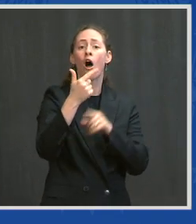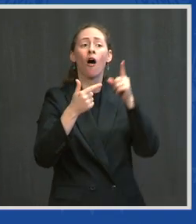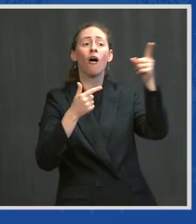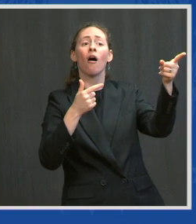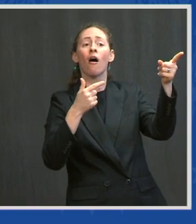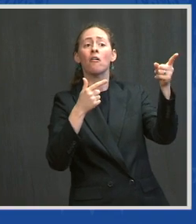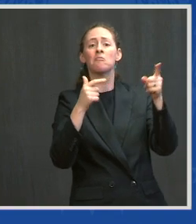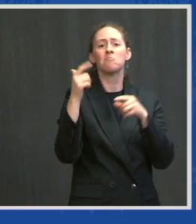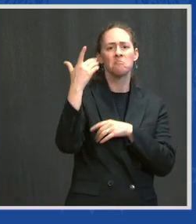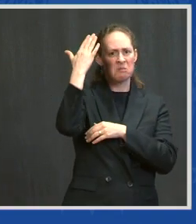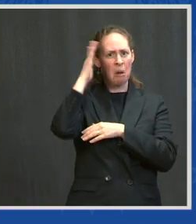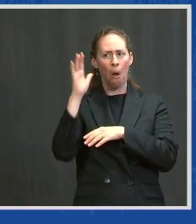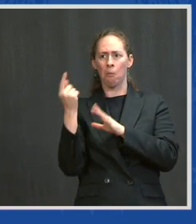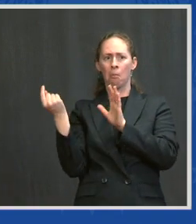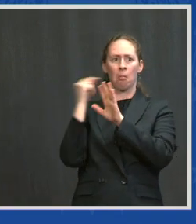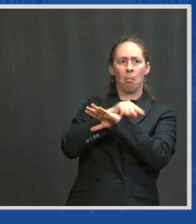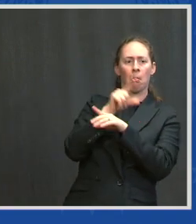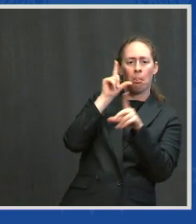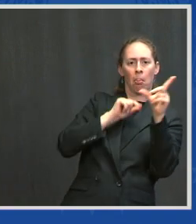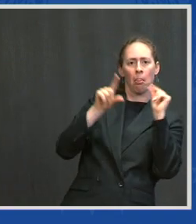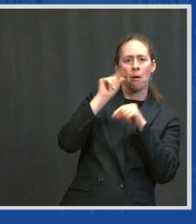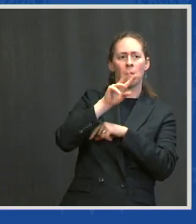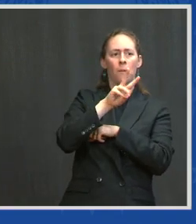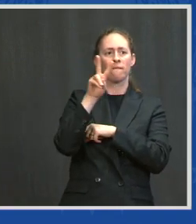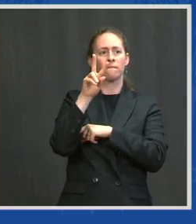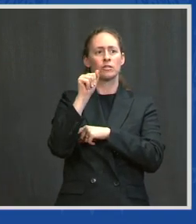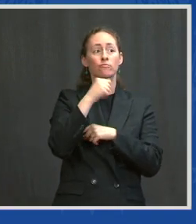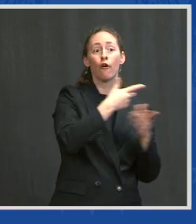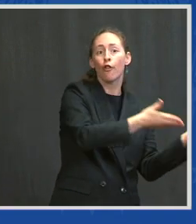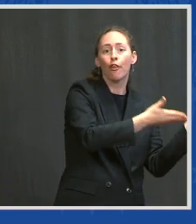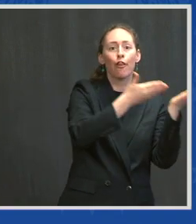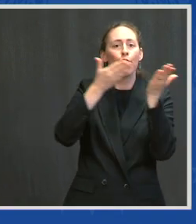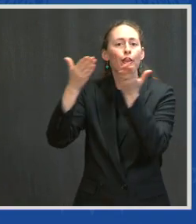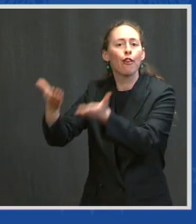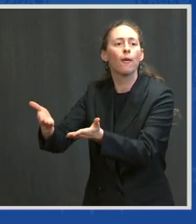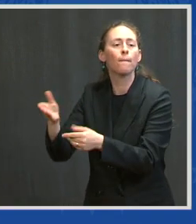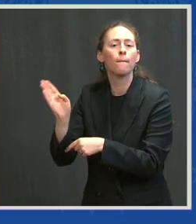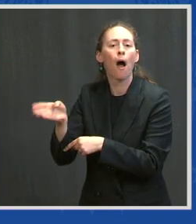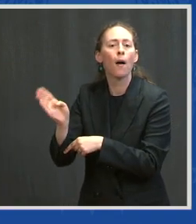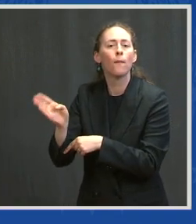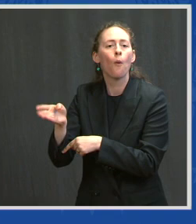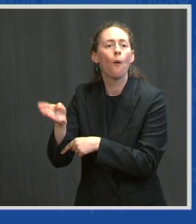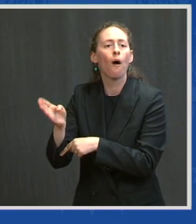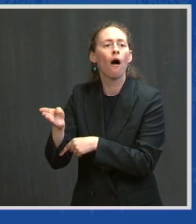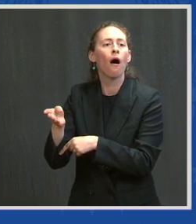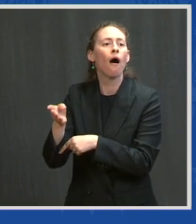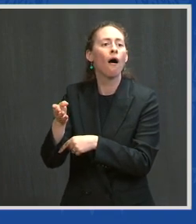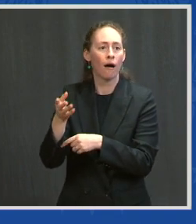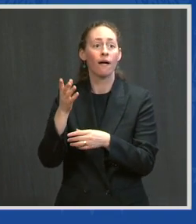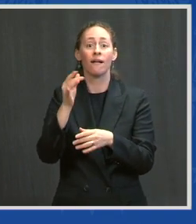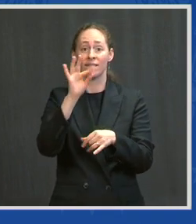And if they do, then local and federal law enforcement can better coordinate to trace illegal gun